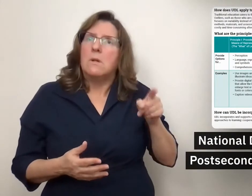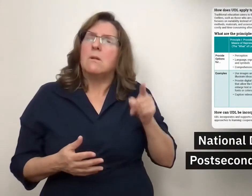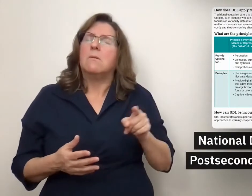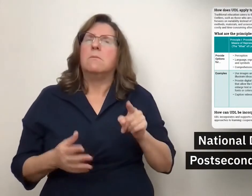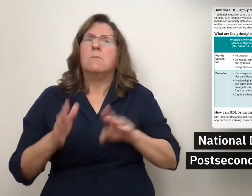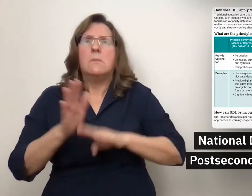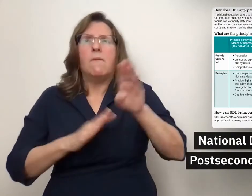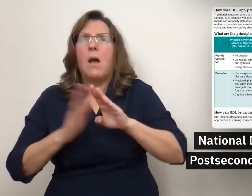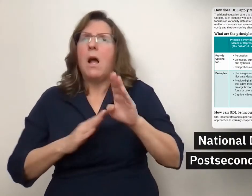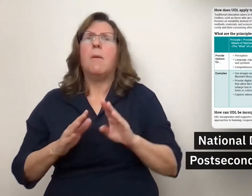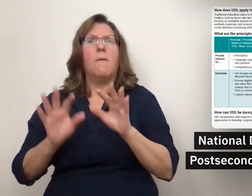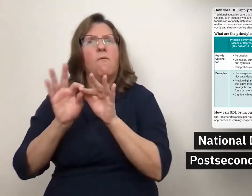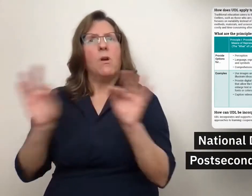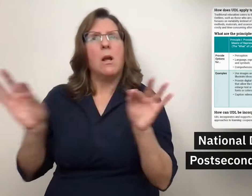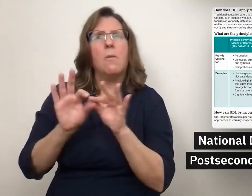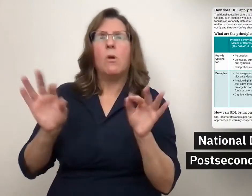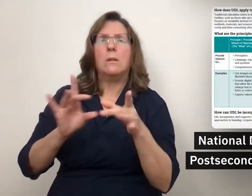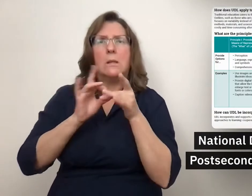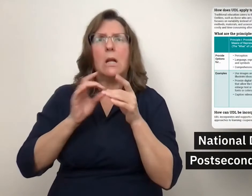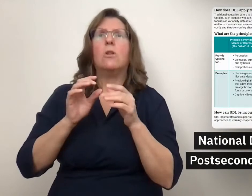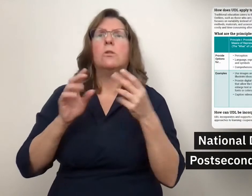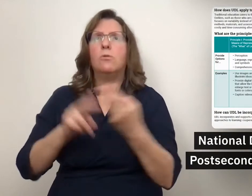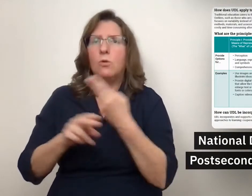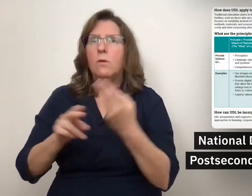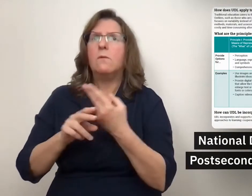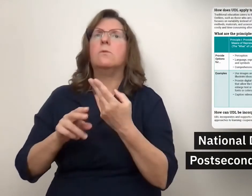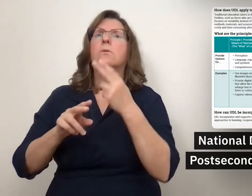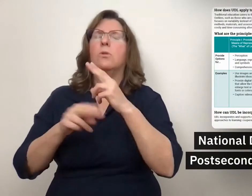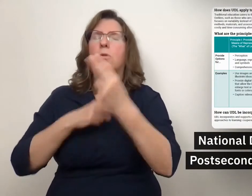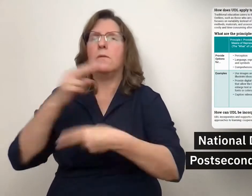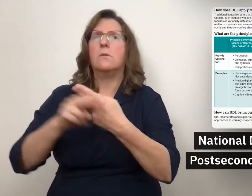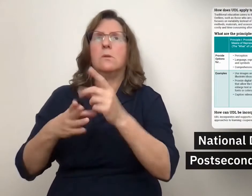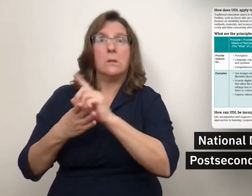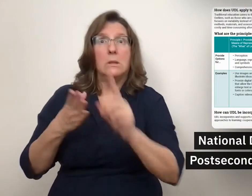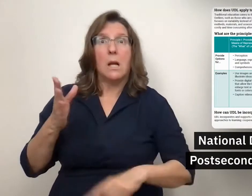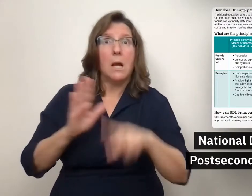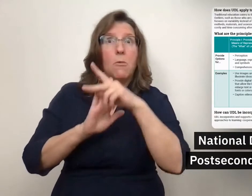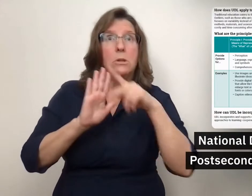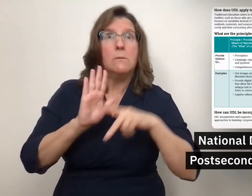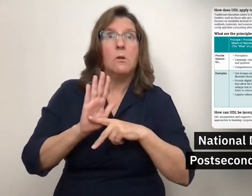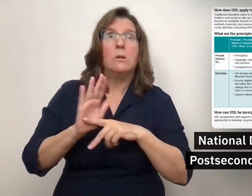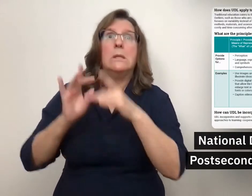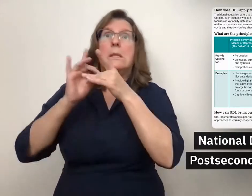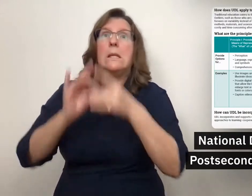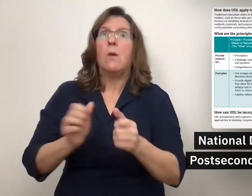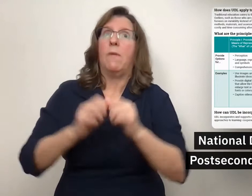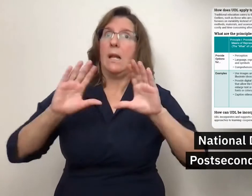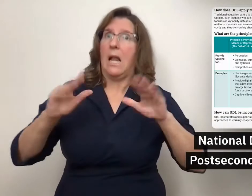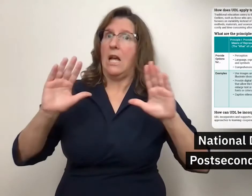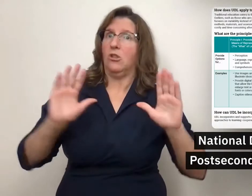developed "universal design for learning guidelines for classrooms."